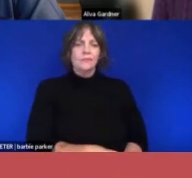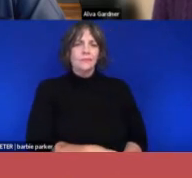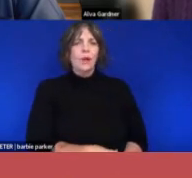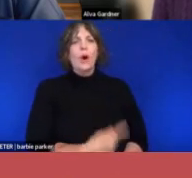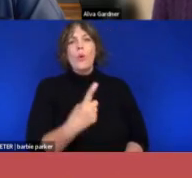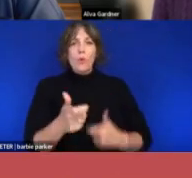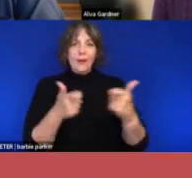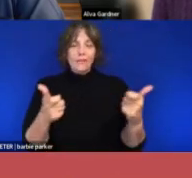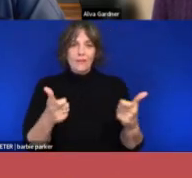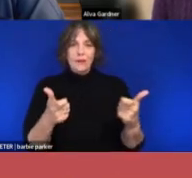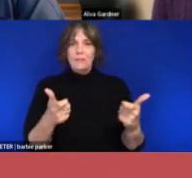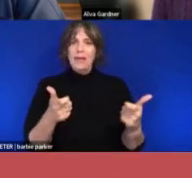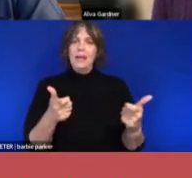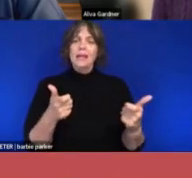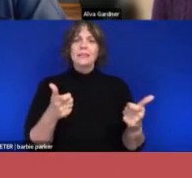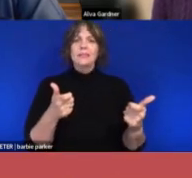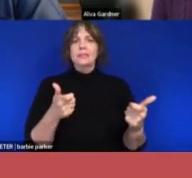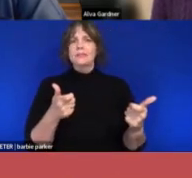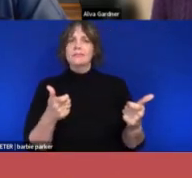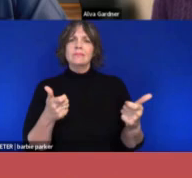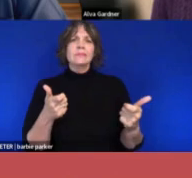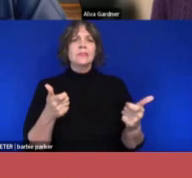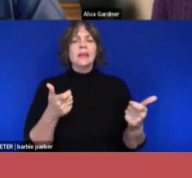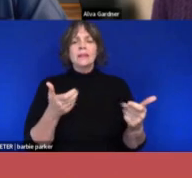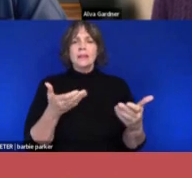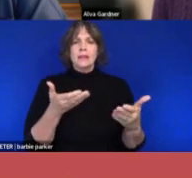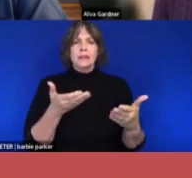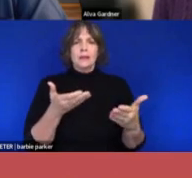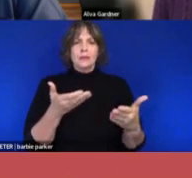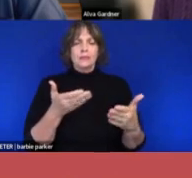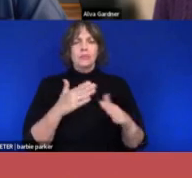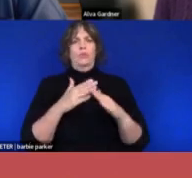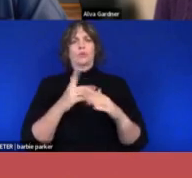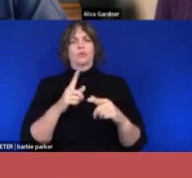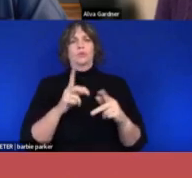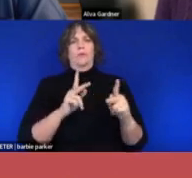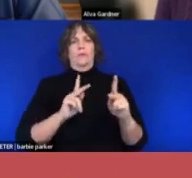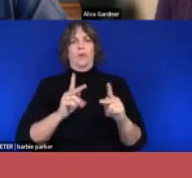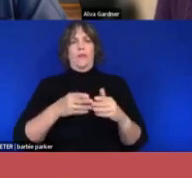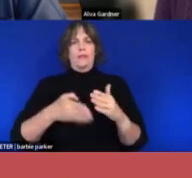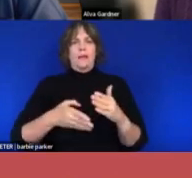transition to person-centeredness is when we're, when we're transitioning